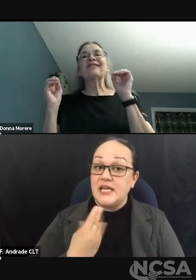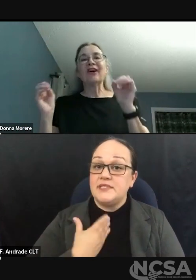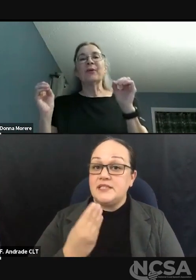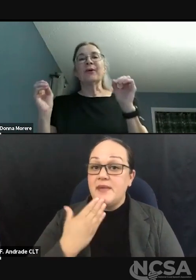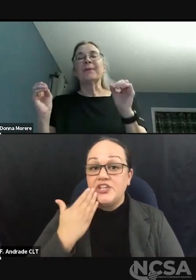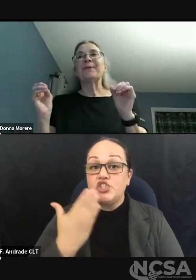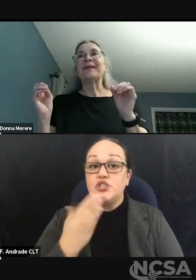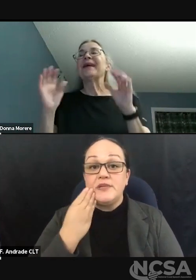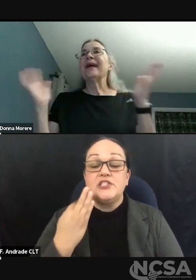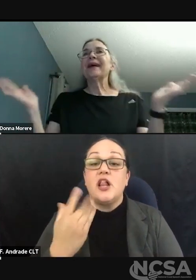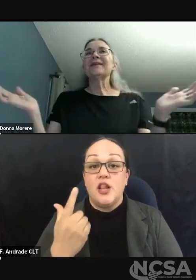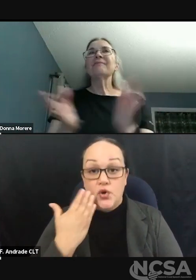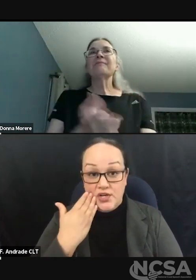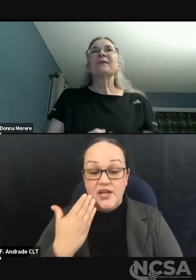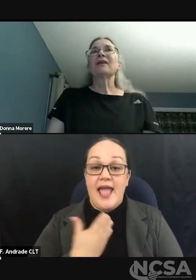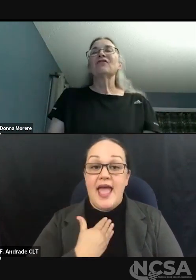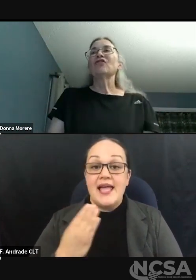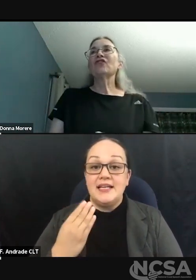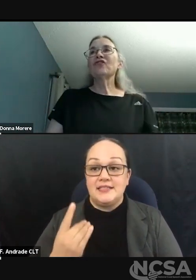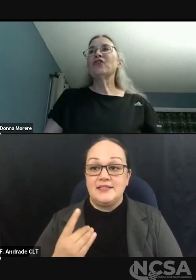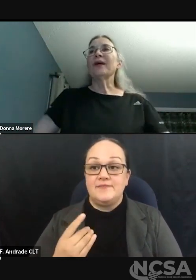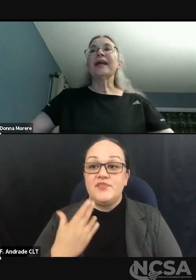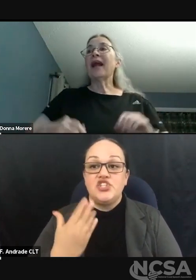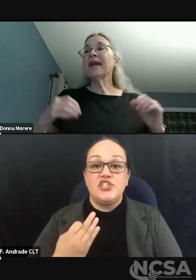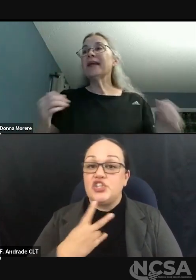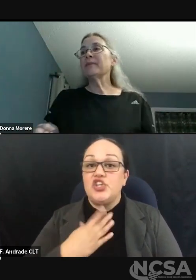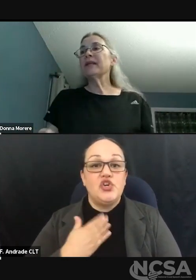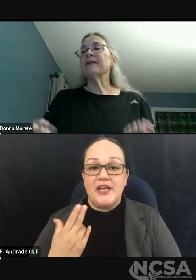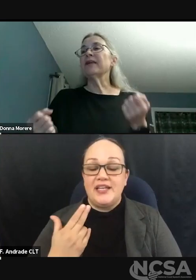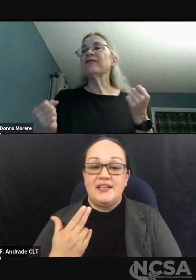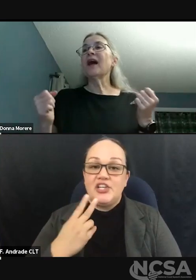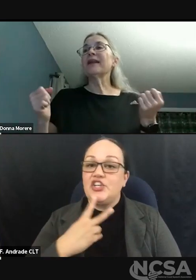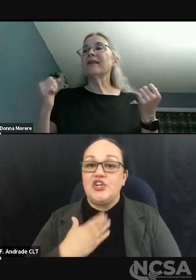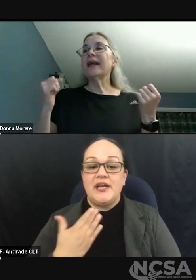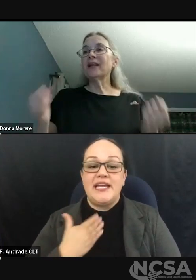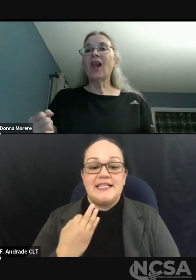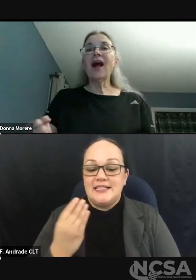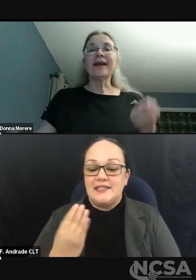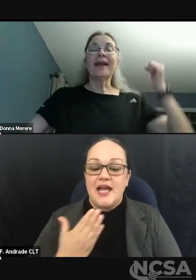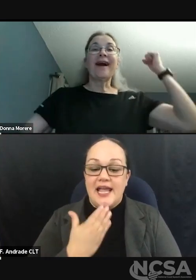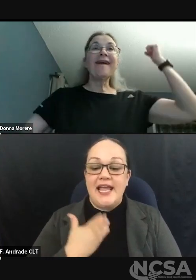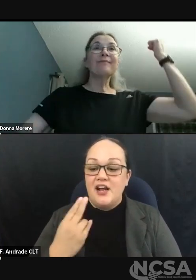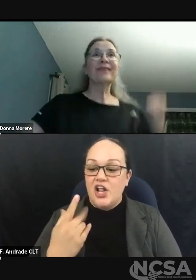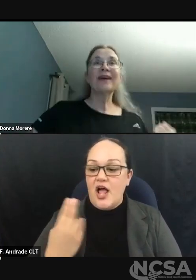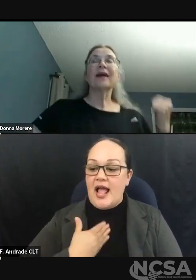be slower and just cue it, and I can't believe it. It's not 8 o'clock. And I am done.